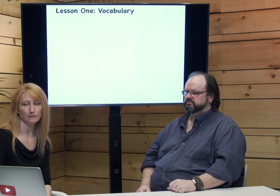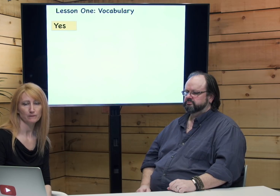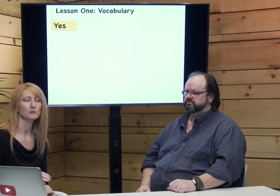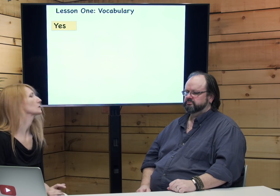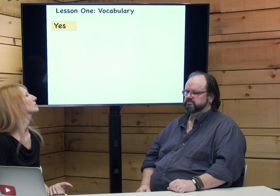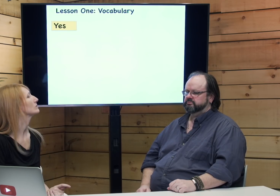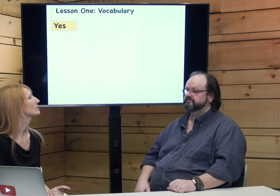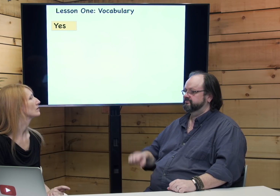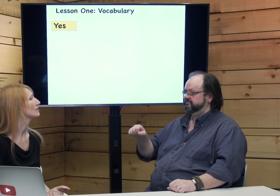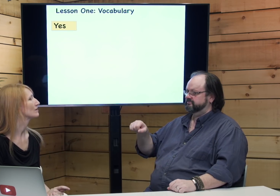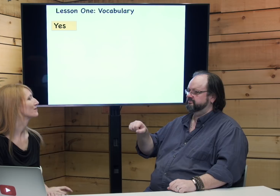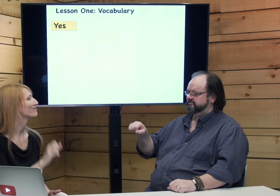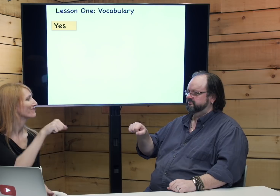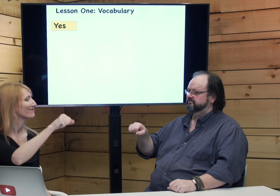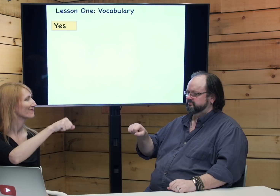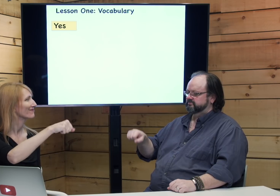yes